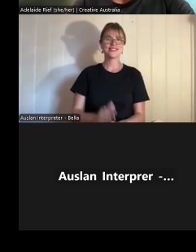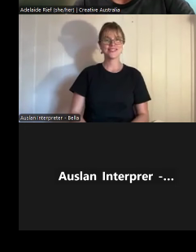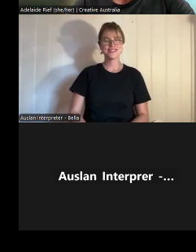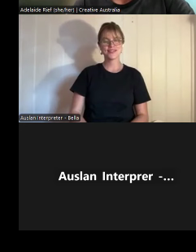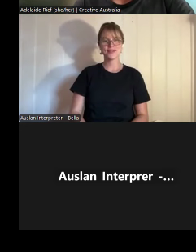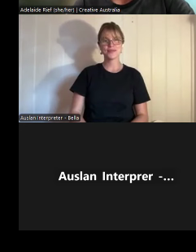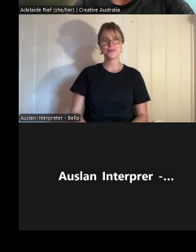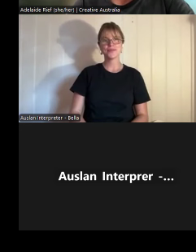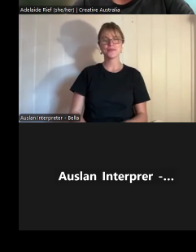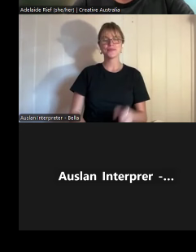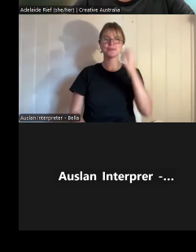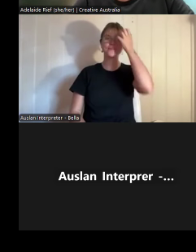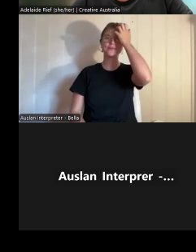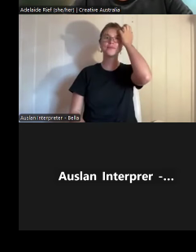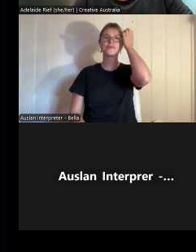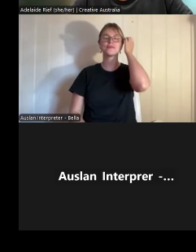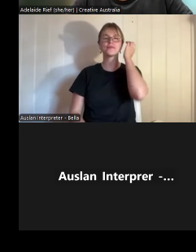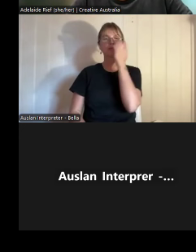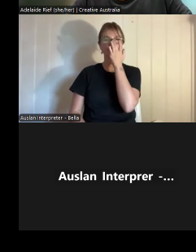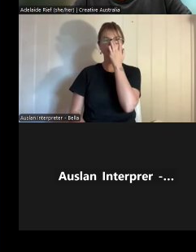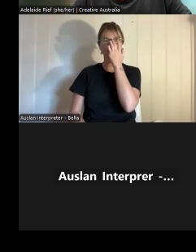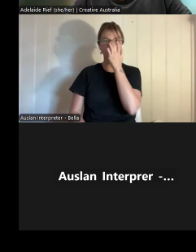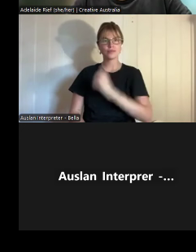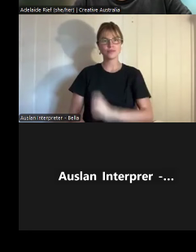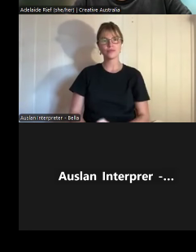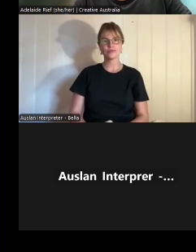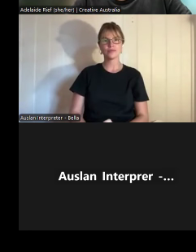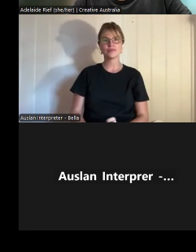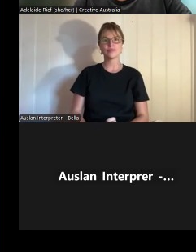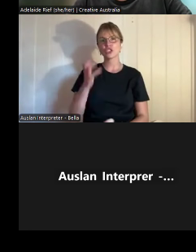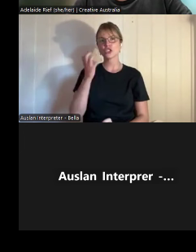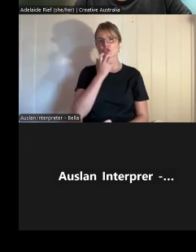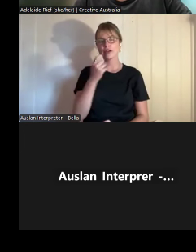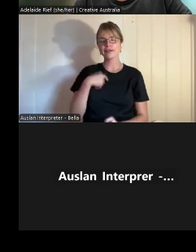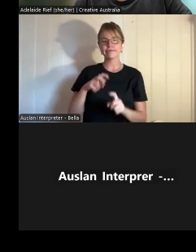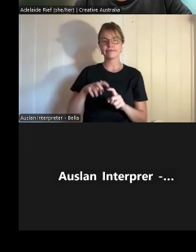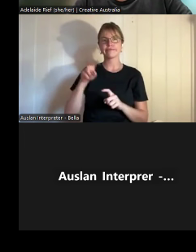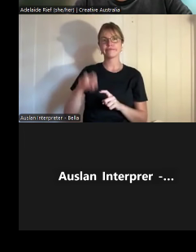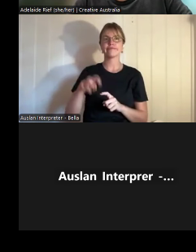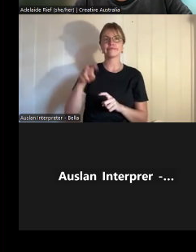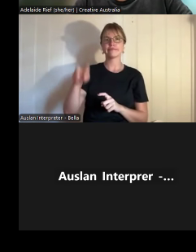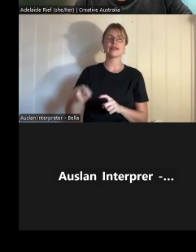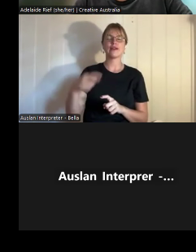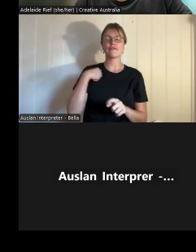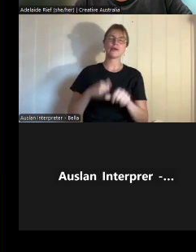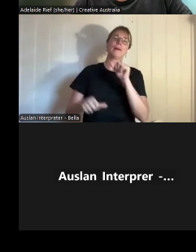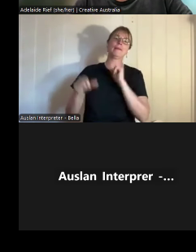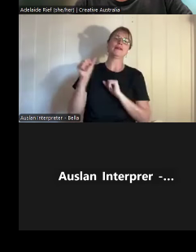Okay. Sorry, I've gone too far. I have gone all the way back. Sorry,